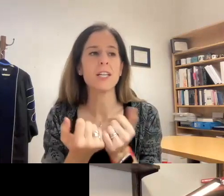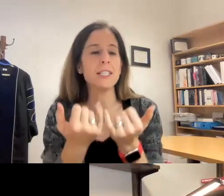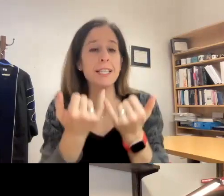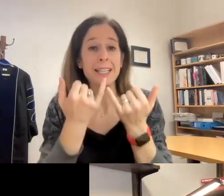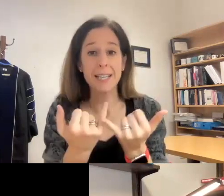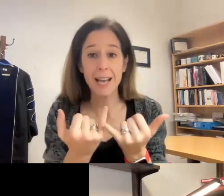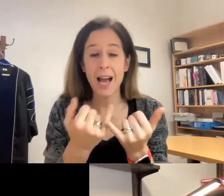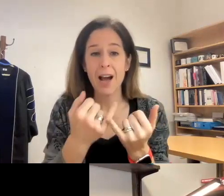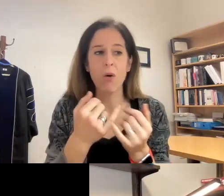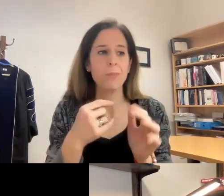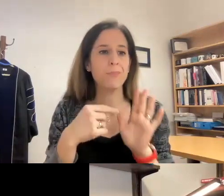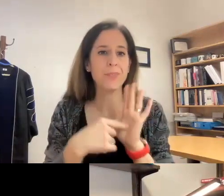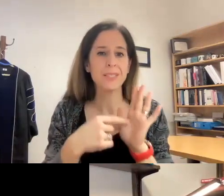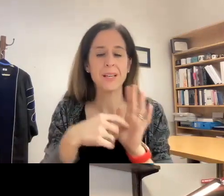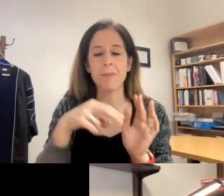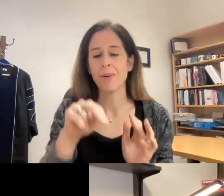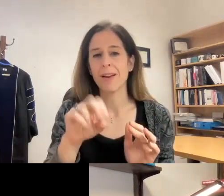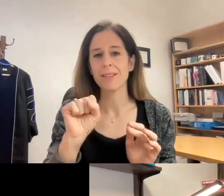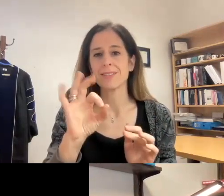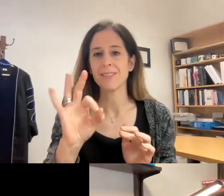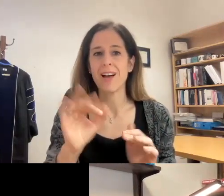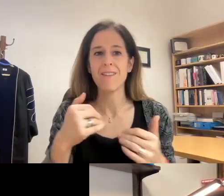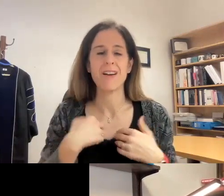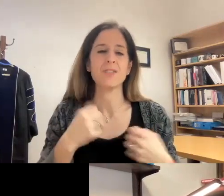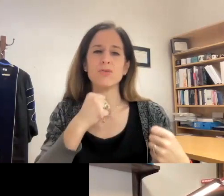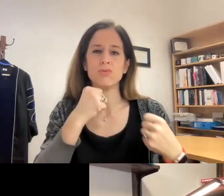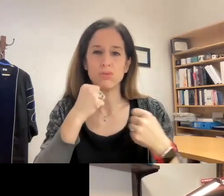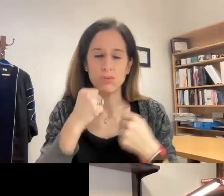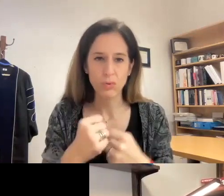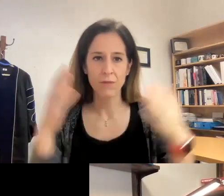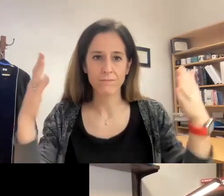and funding mechanisms and how things can change. And for the